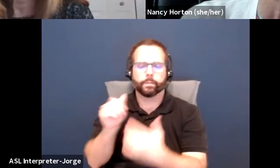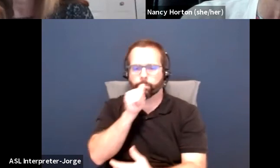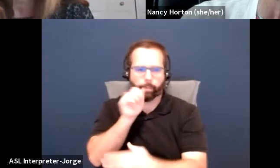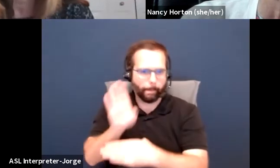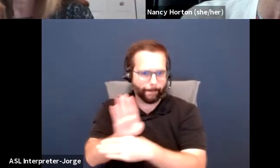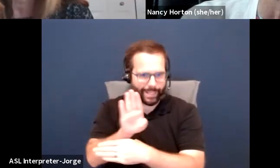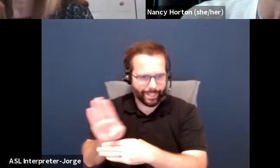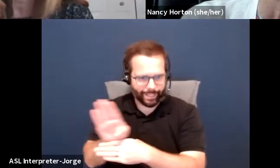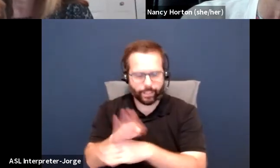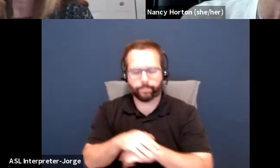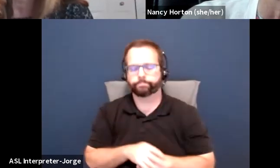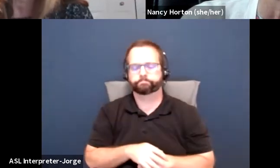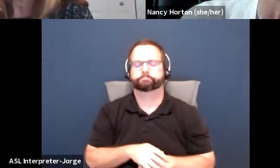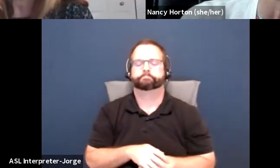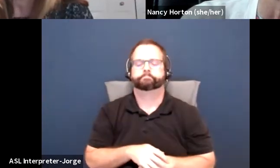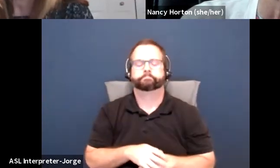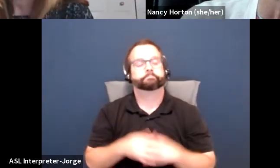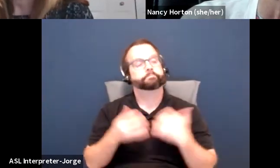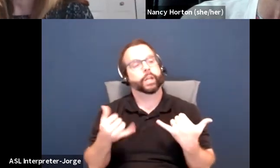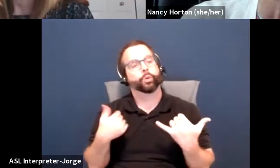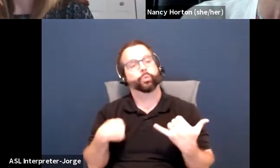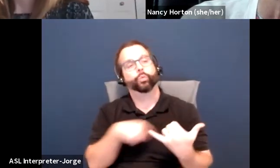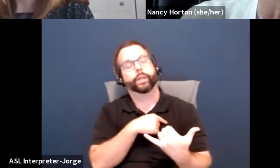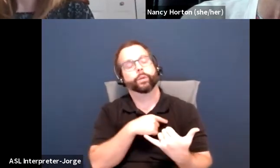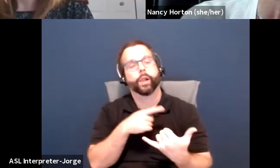transition right into public programs